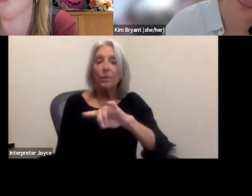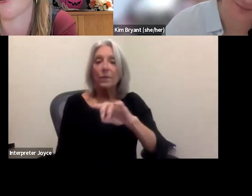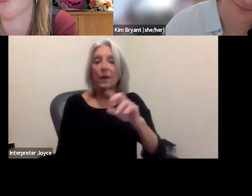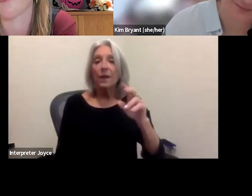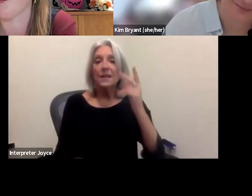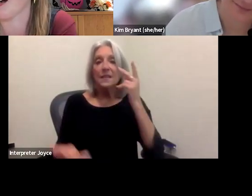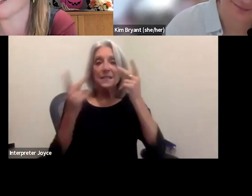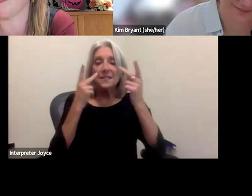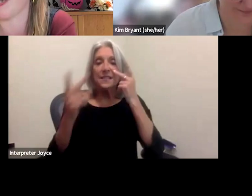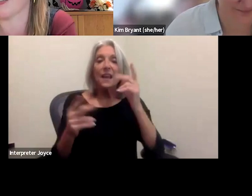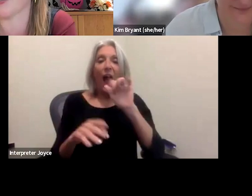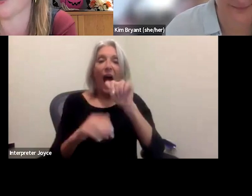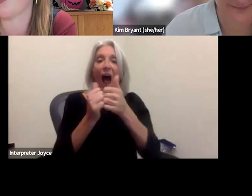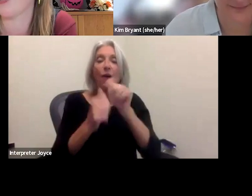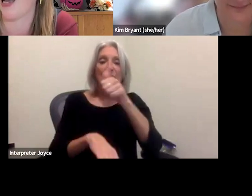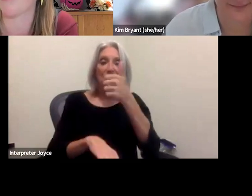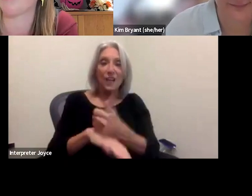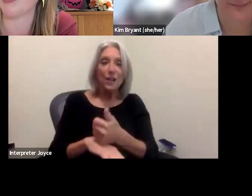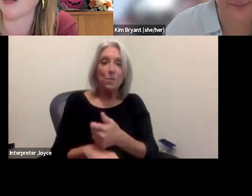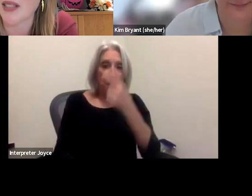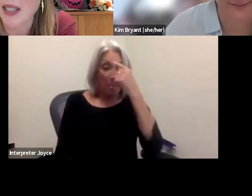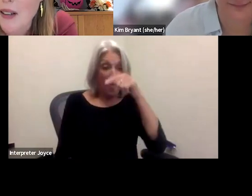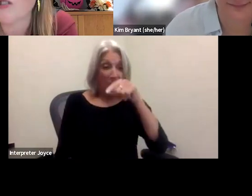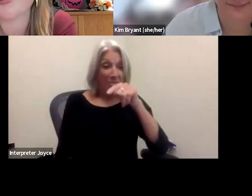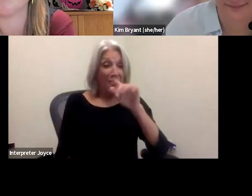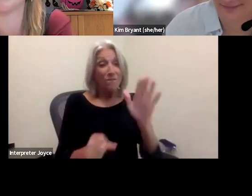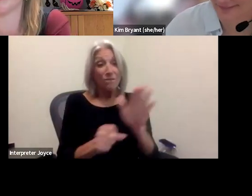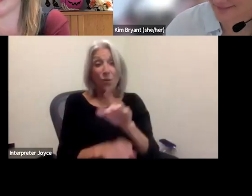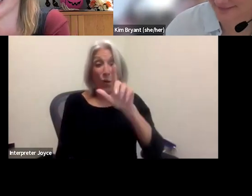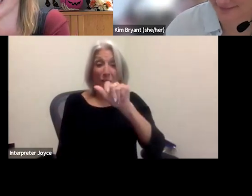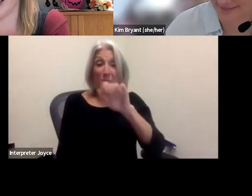for was because this whole lab is built for no good reason